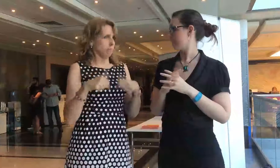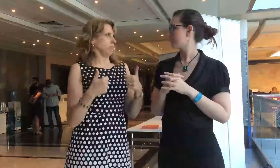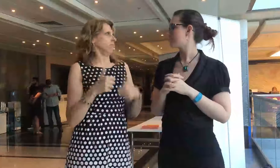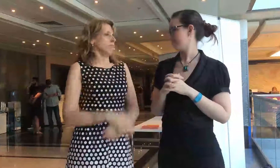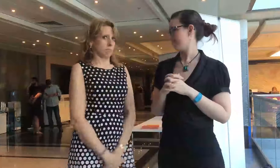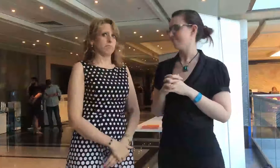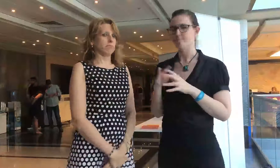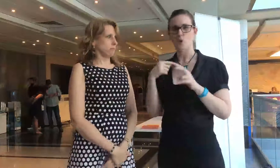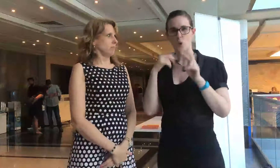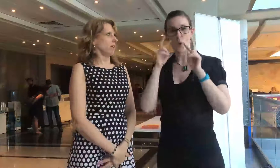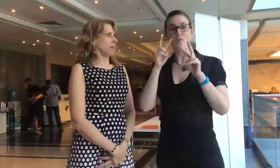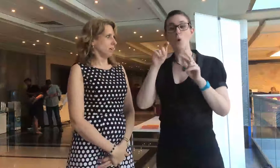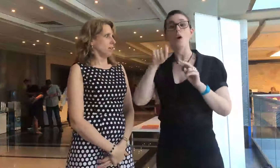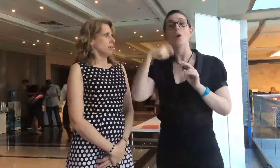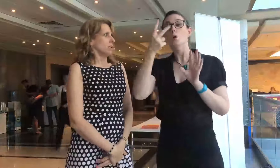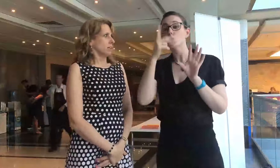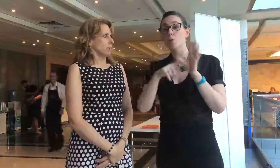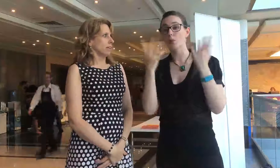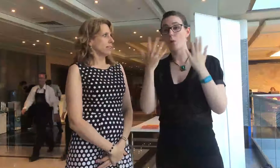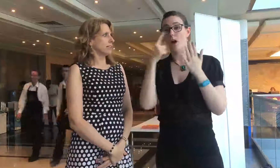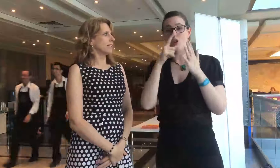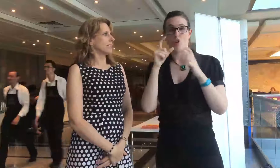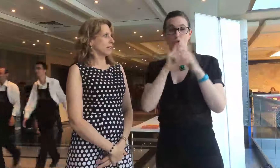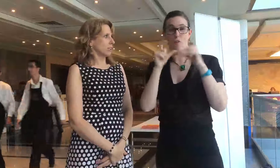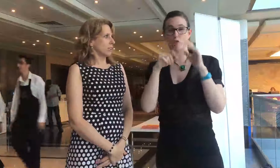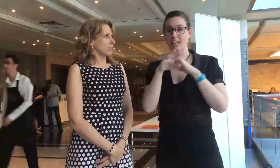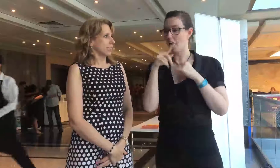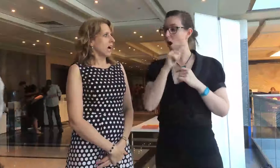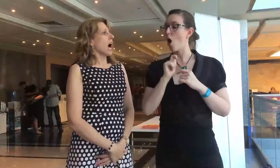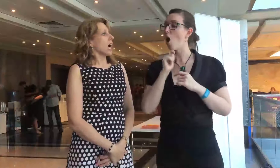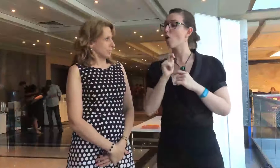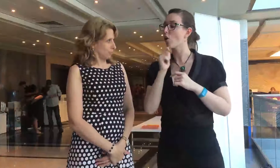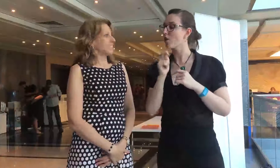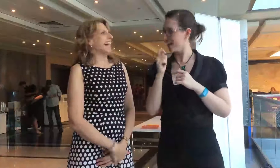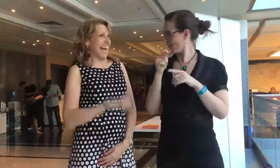I'm looking forward to the next conference in two years' time in Hungary - is this the sign for Hungary?